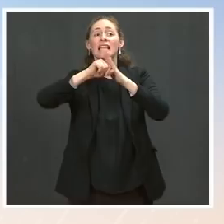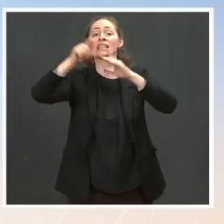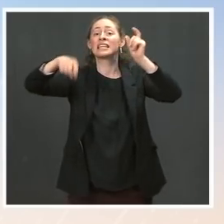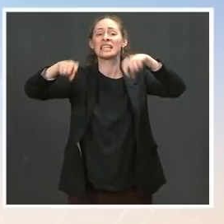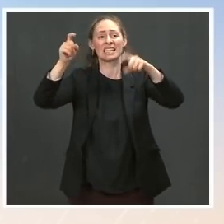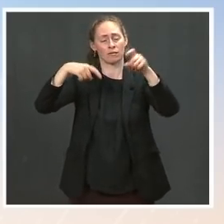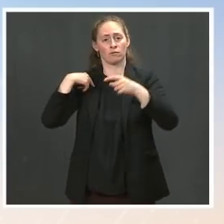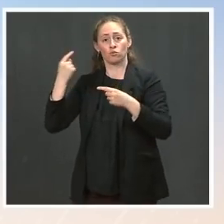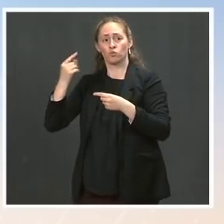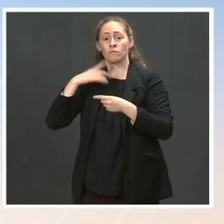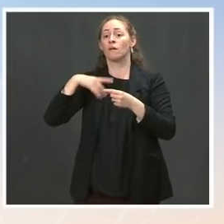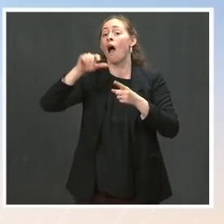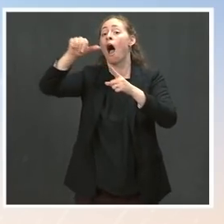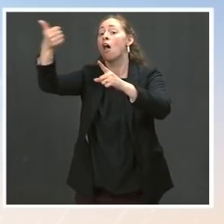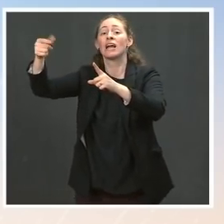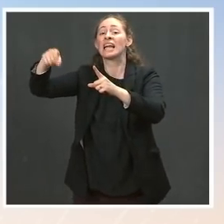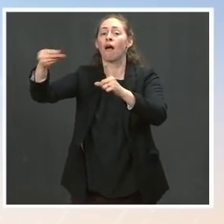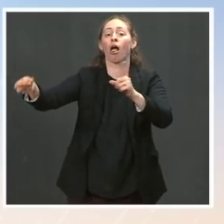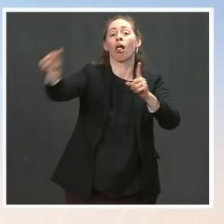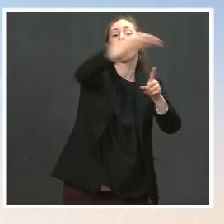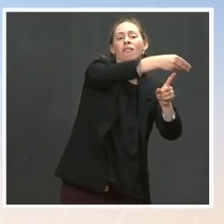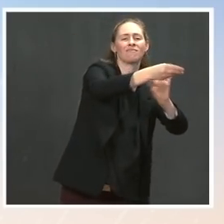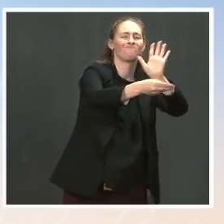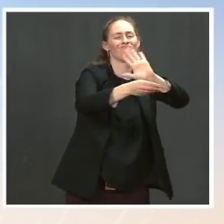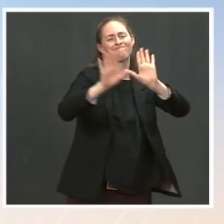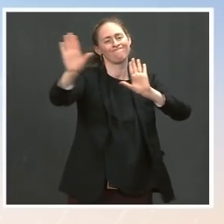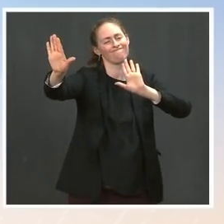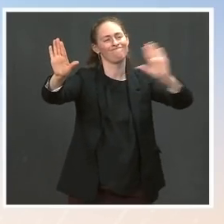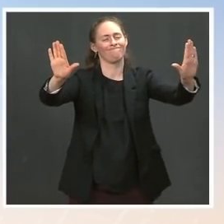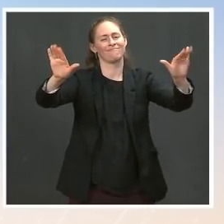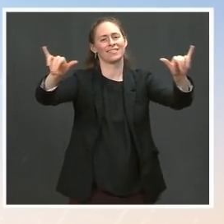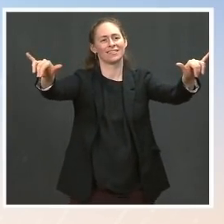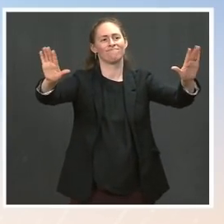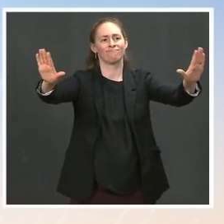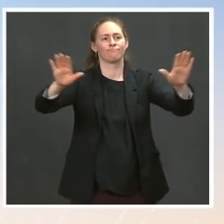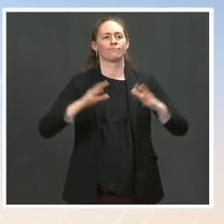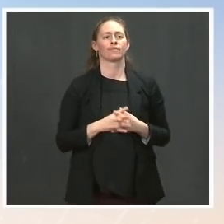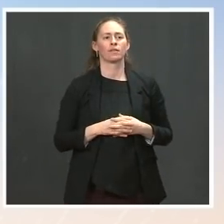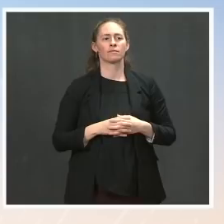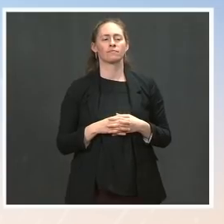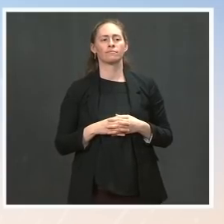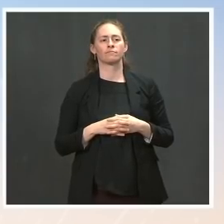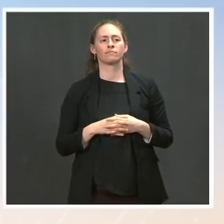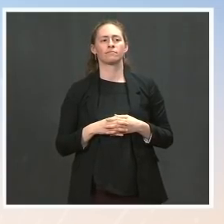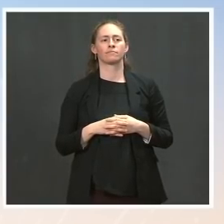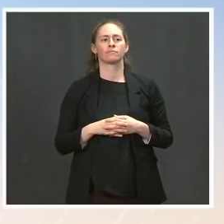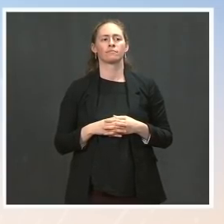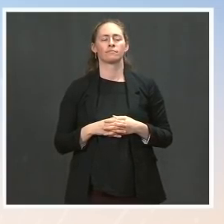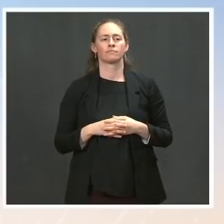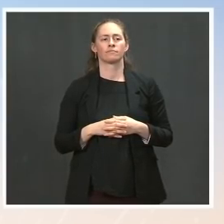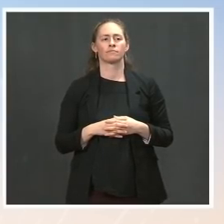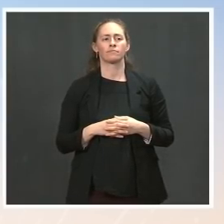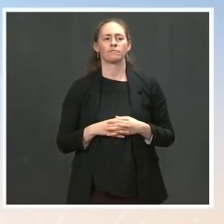Ms. Psaki: Go ahead. The Press: To follow up on Brittany's question about vaccines: Do you think that the White House has had any part in this --